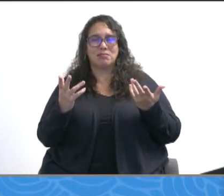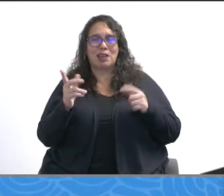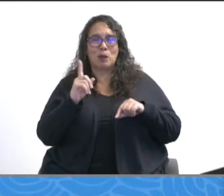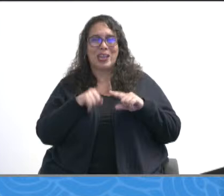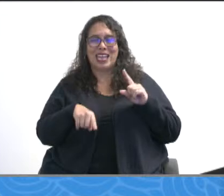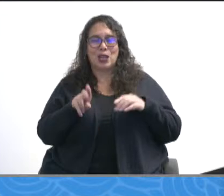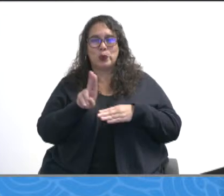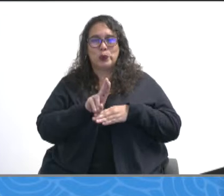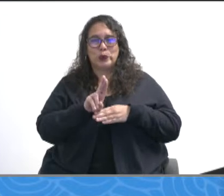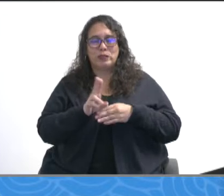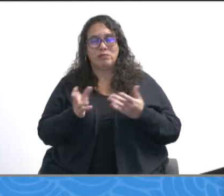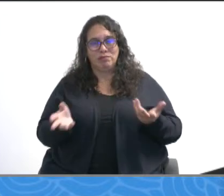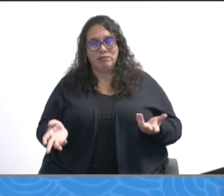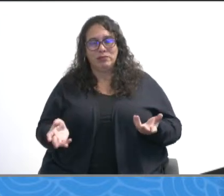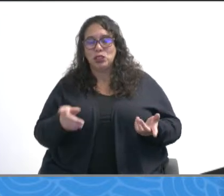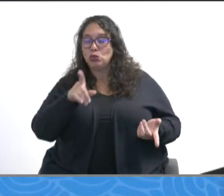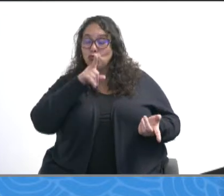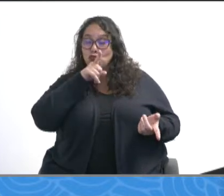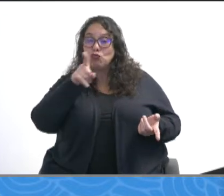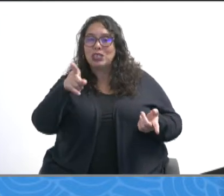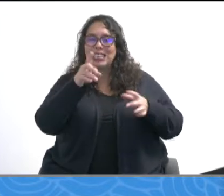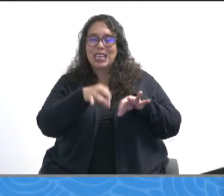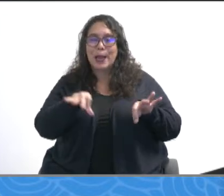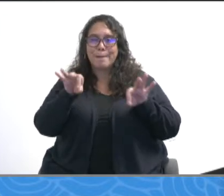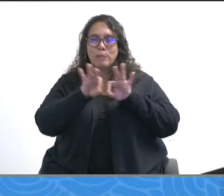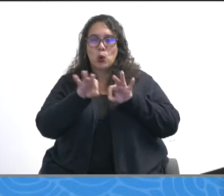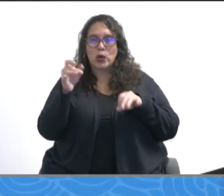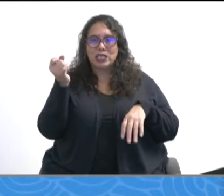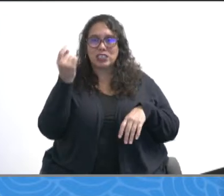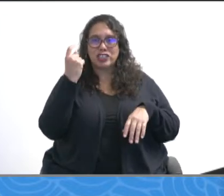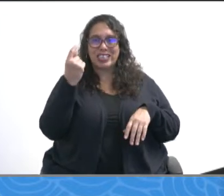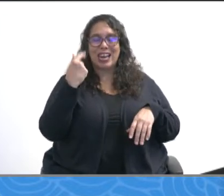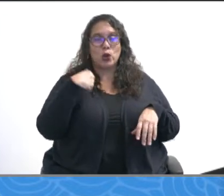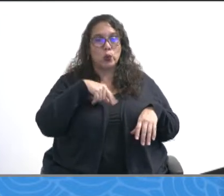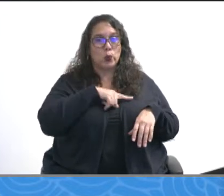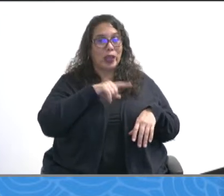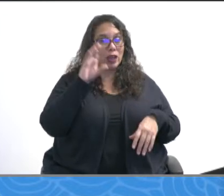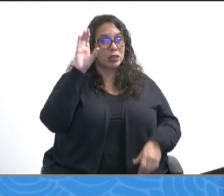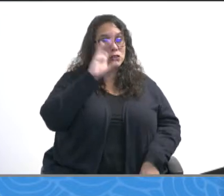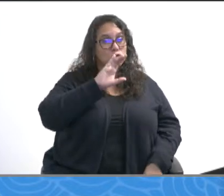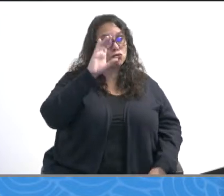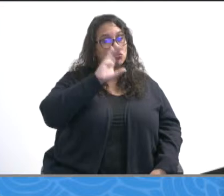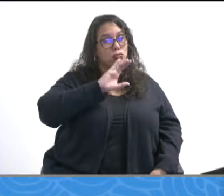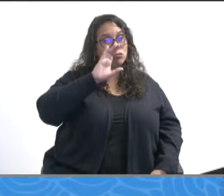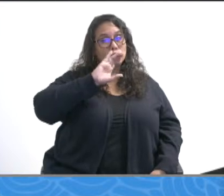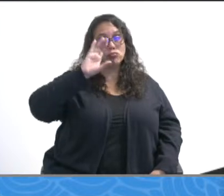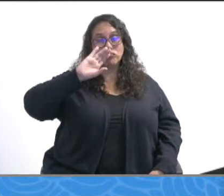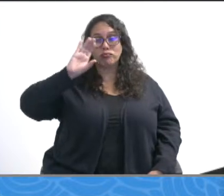And I think it's really important to understand we are looking, as school sites look at their budgets,